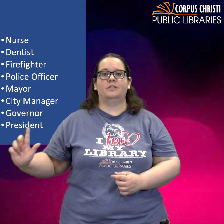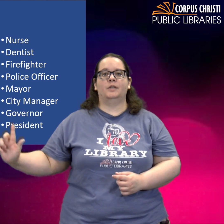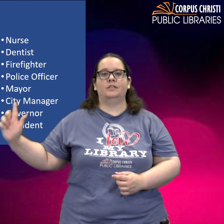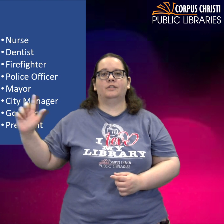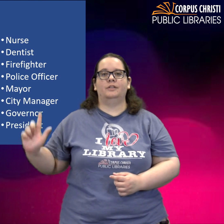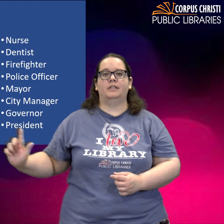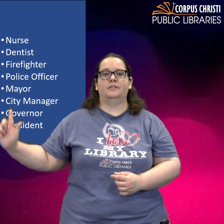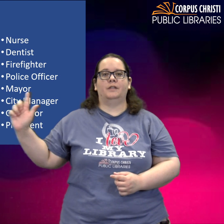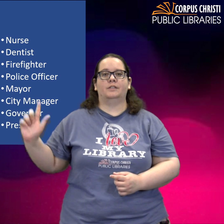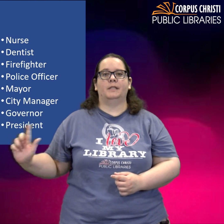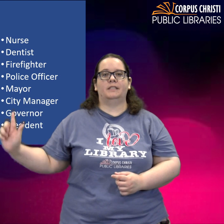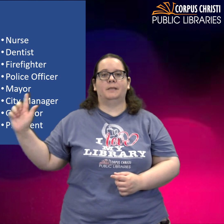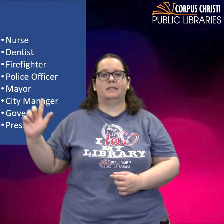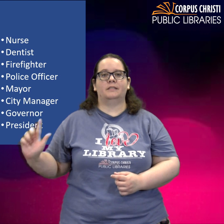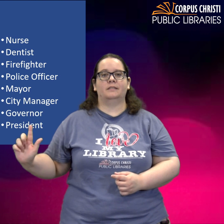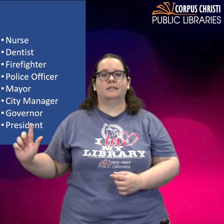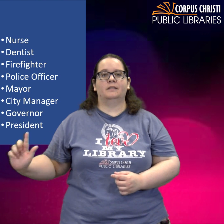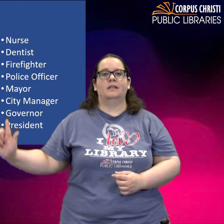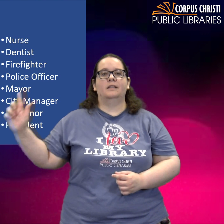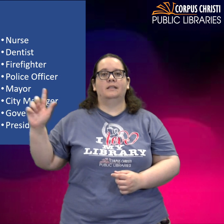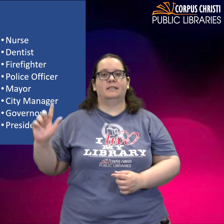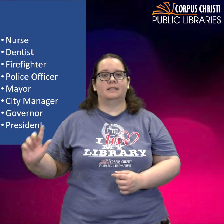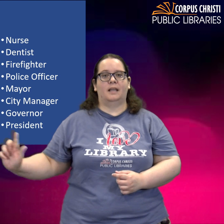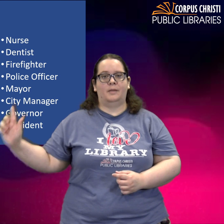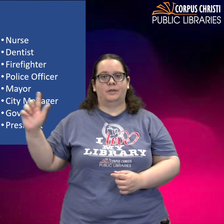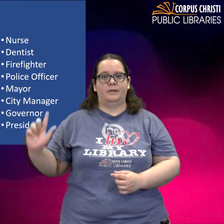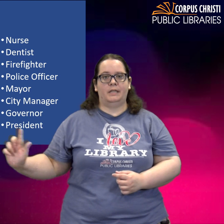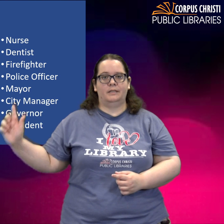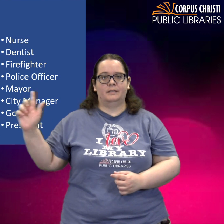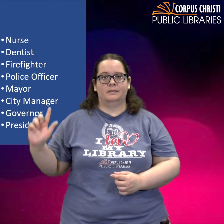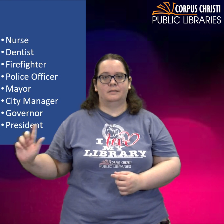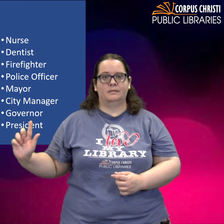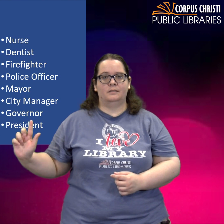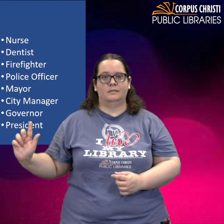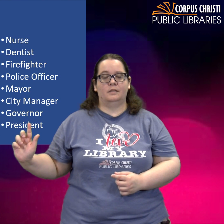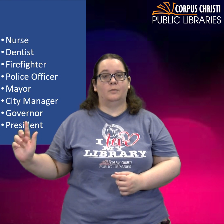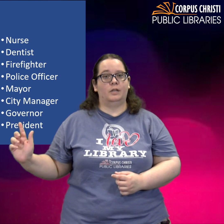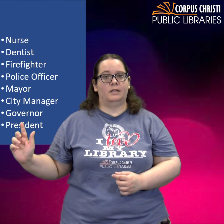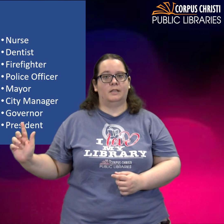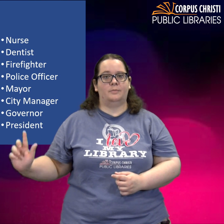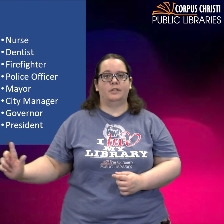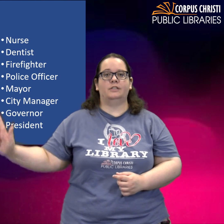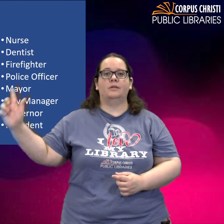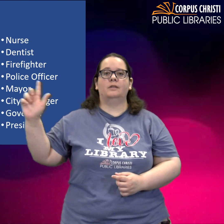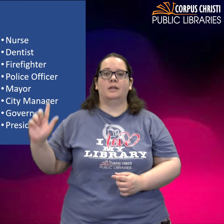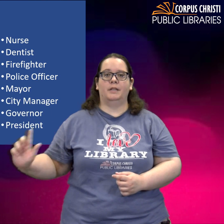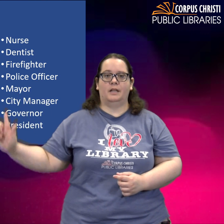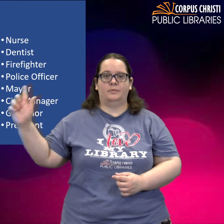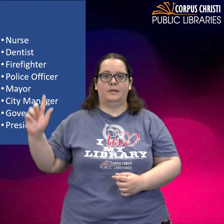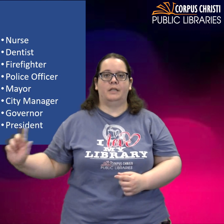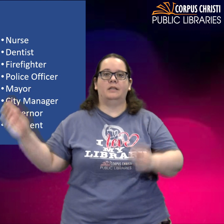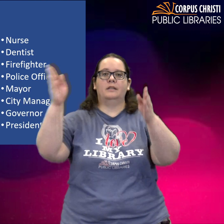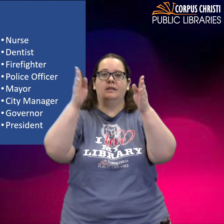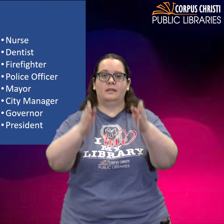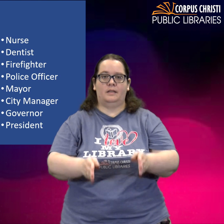small circle in your fingerspelling space. This is library, I work at a library, so I'm a librarian.